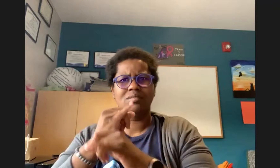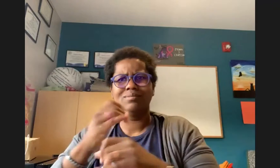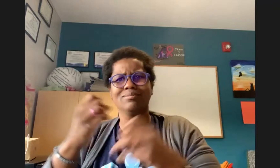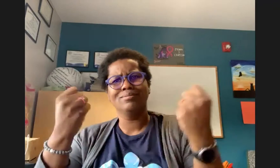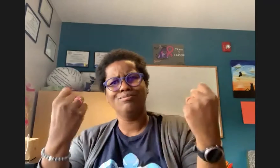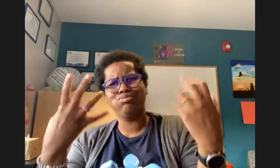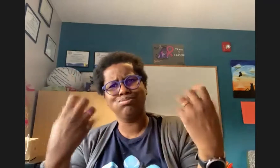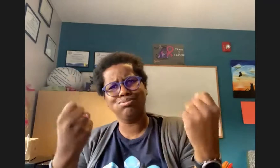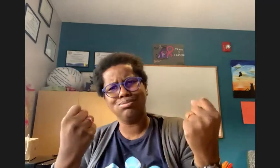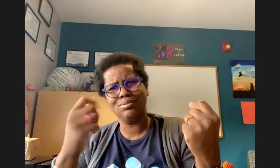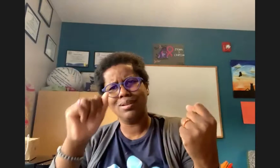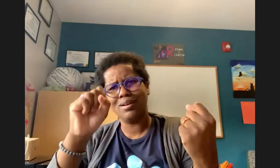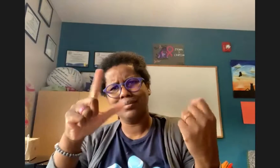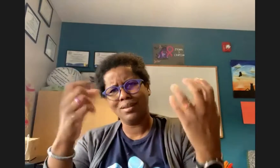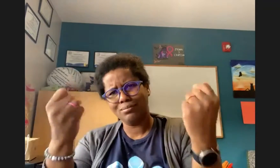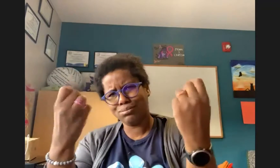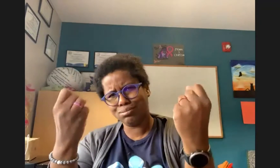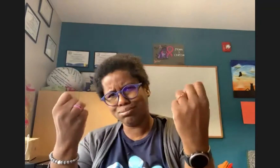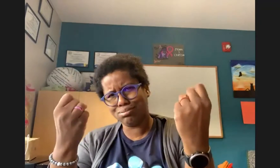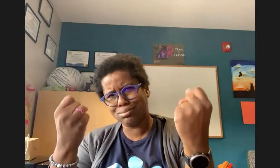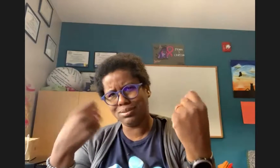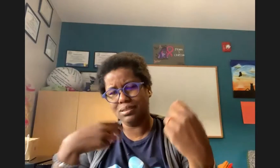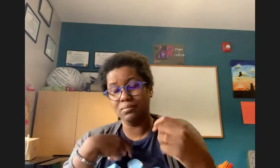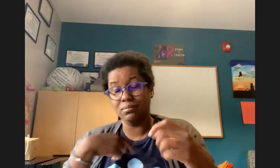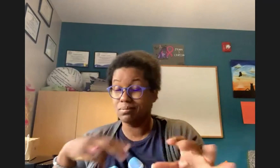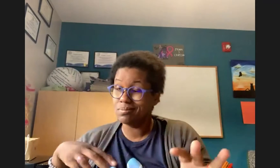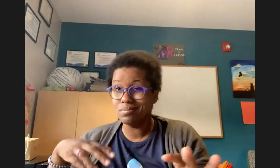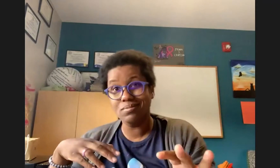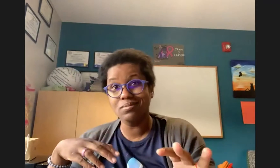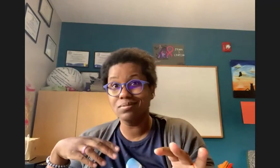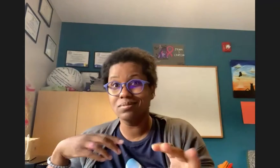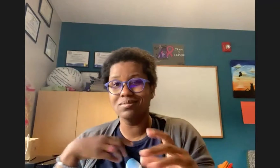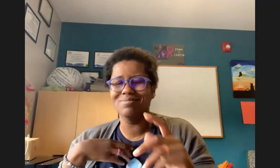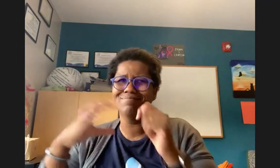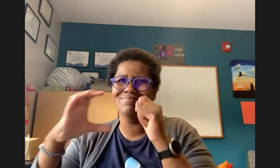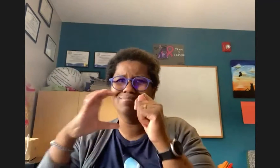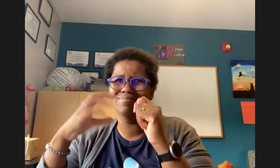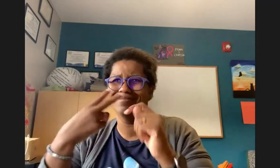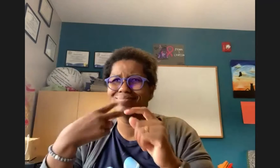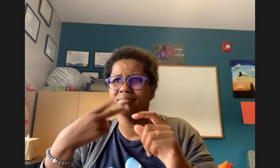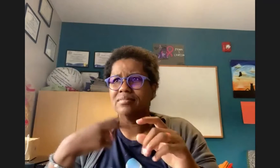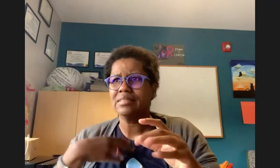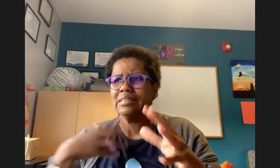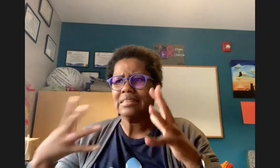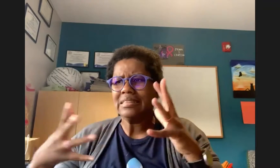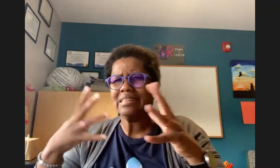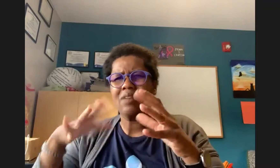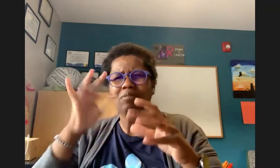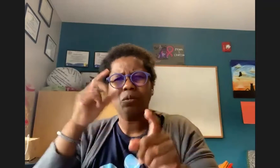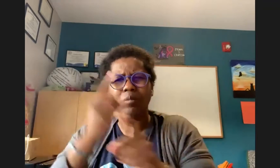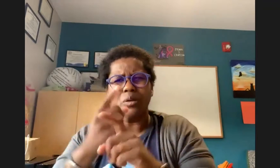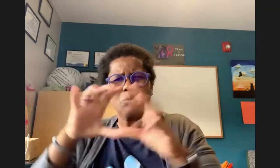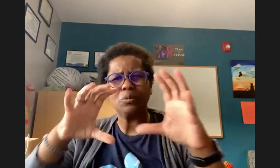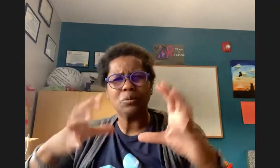I went to that new school and everyone was signing ASL fluently. I'm coming from a background with Signed English,